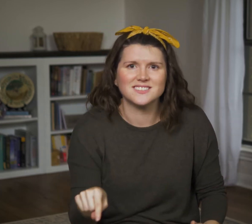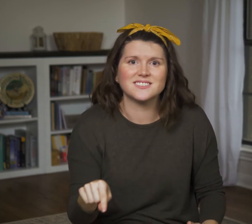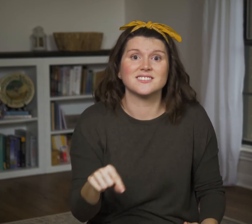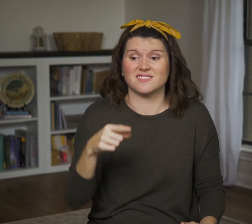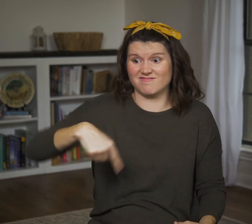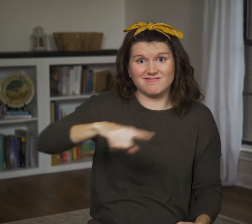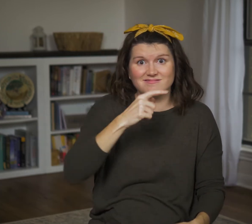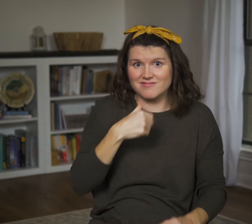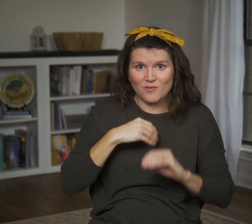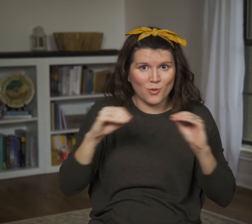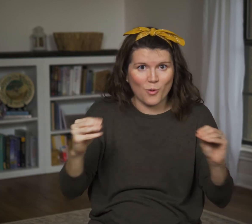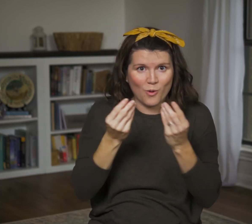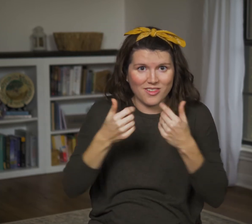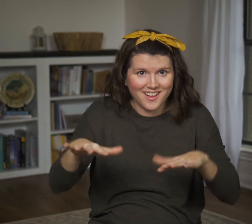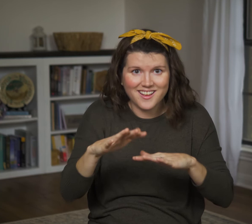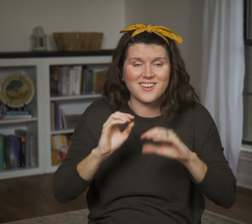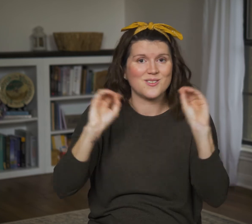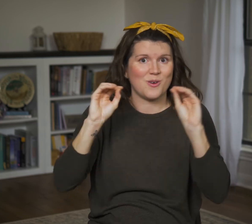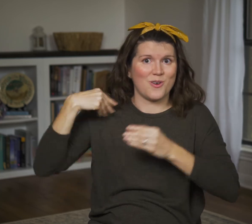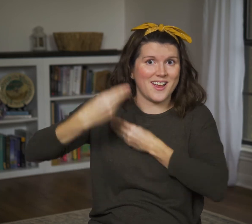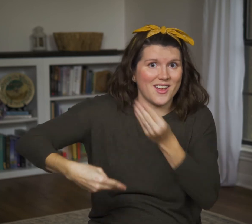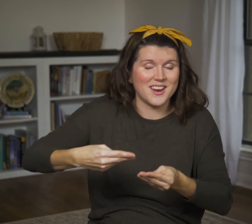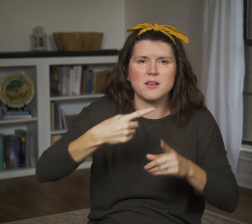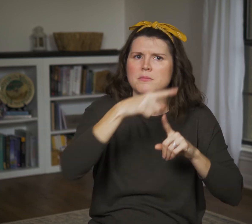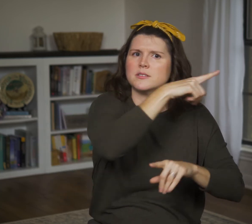who also have no land inheritance.